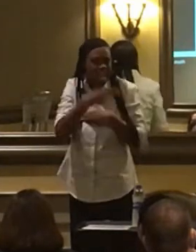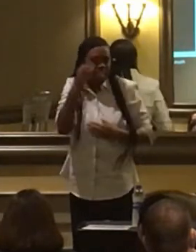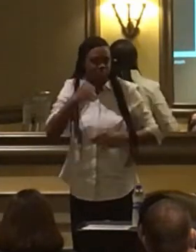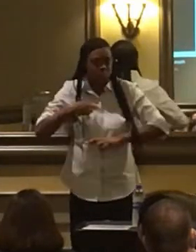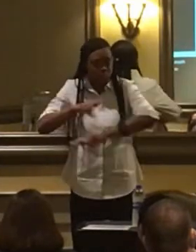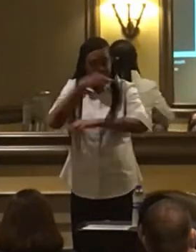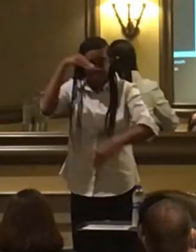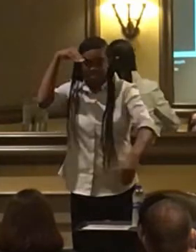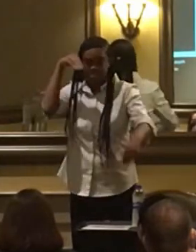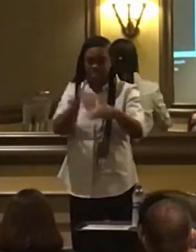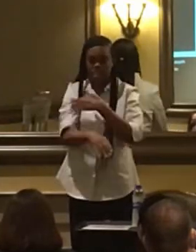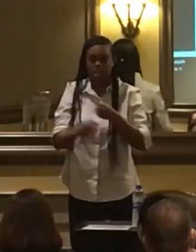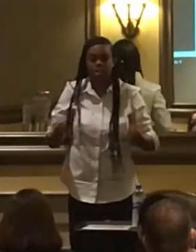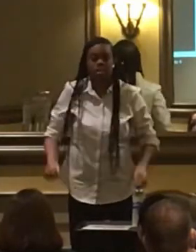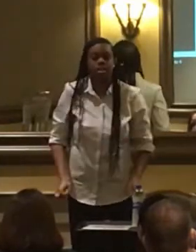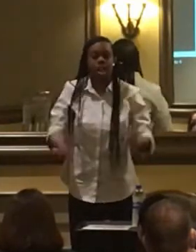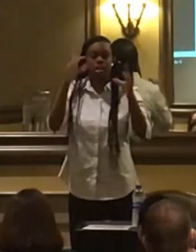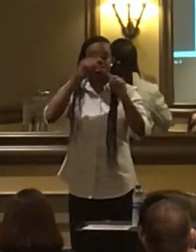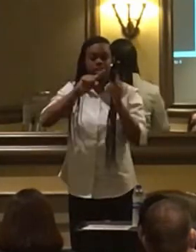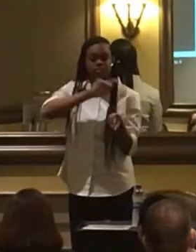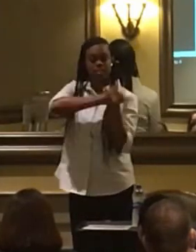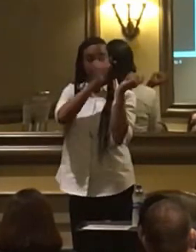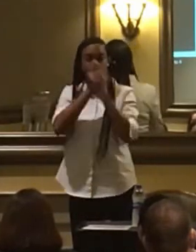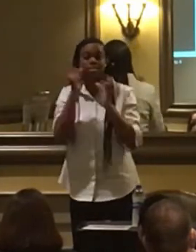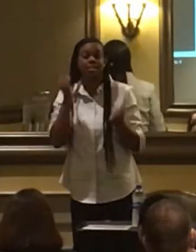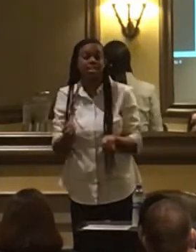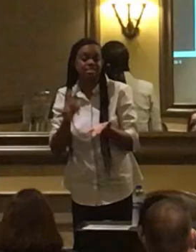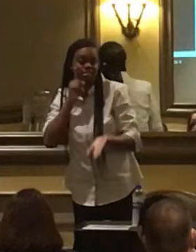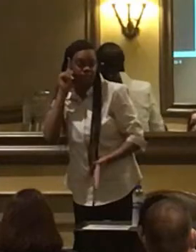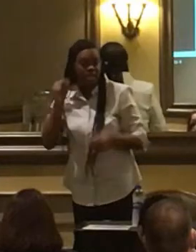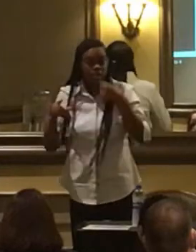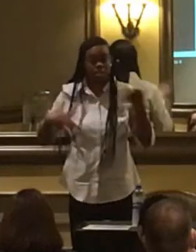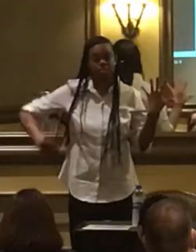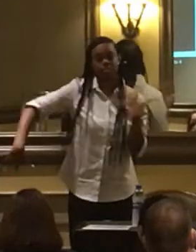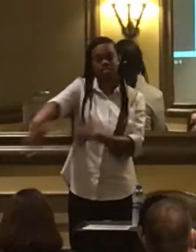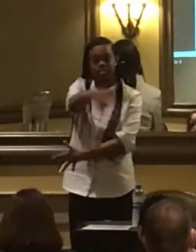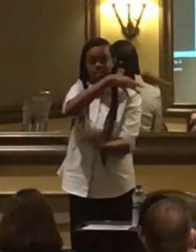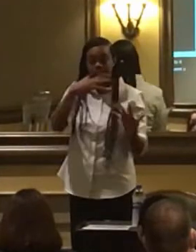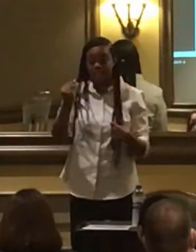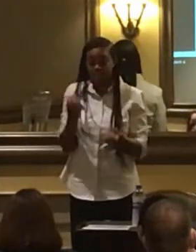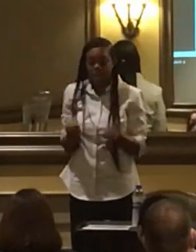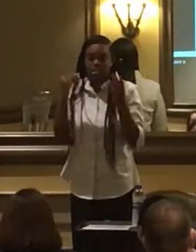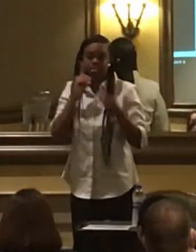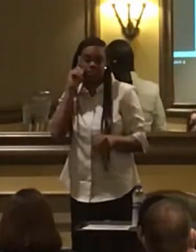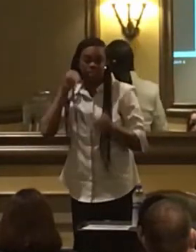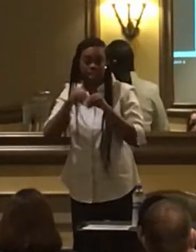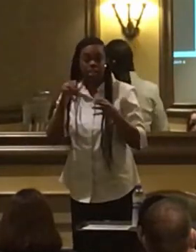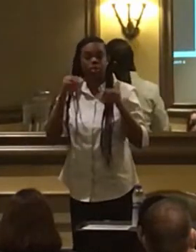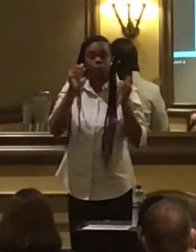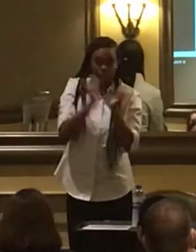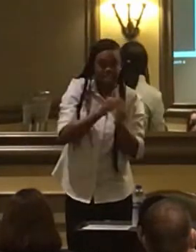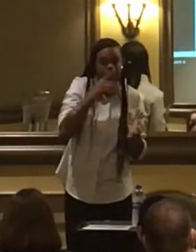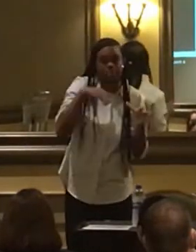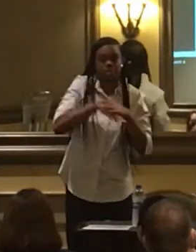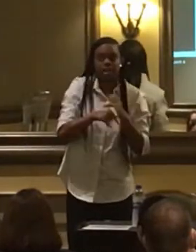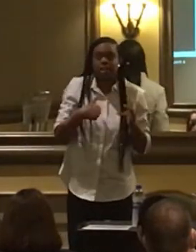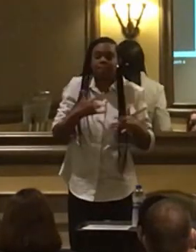When I got into high school, I felt ready and there were a lot of changes and there were deaf students and hearing students